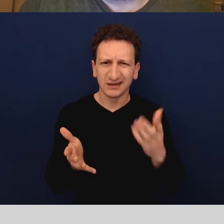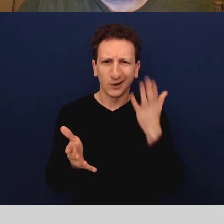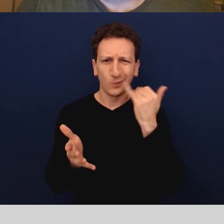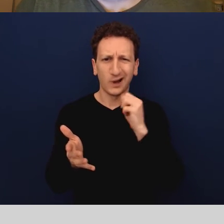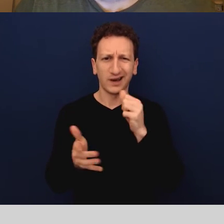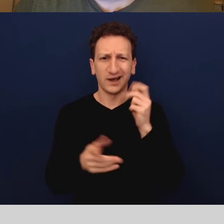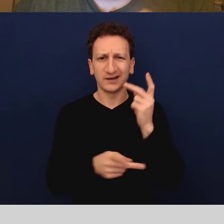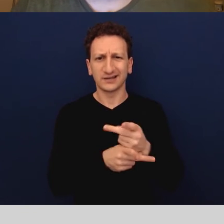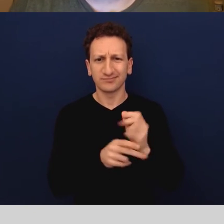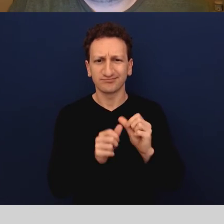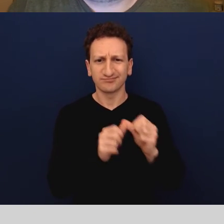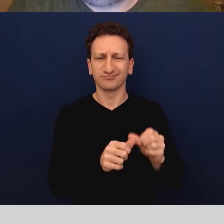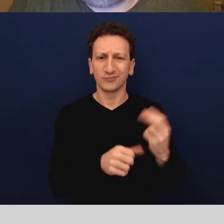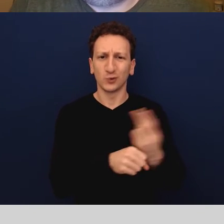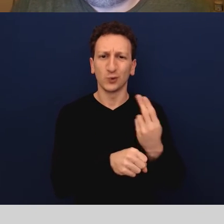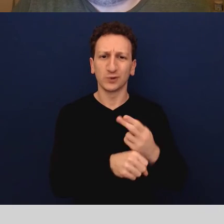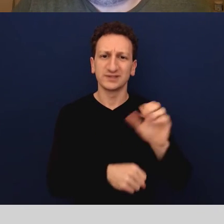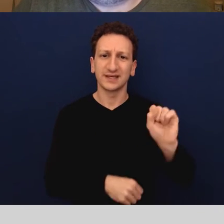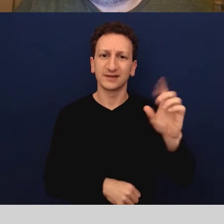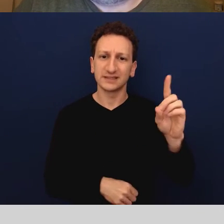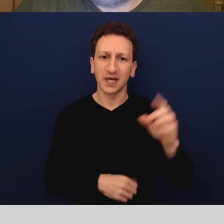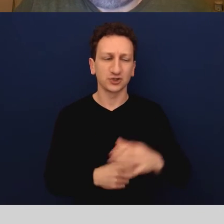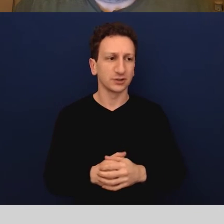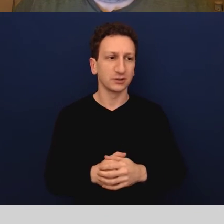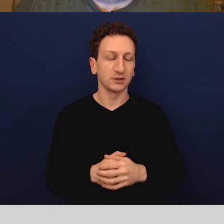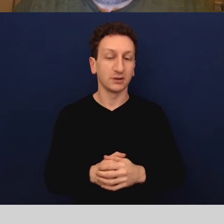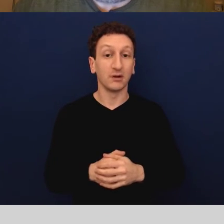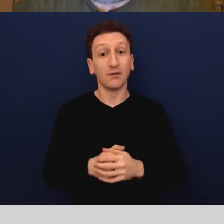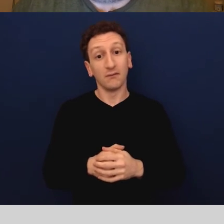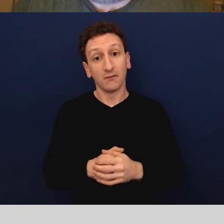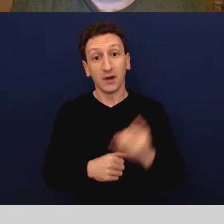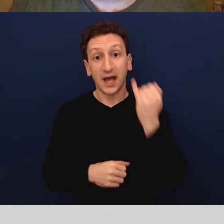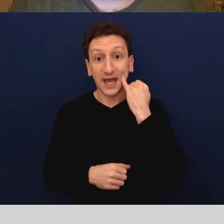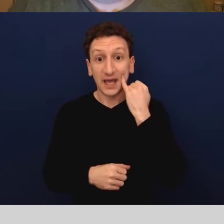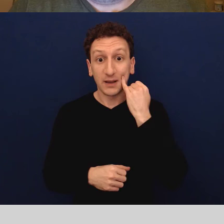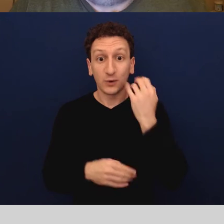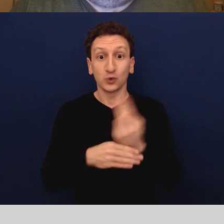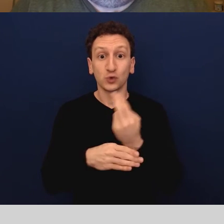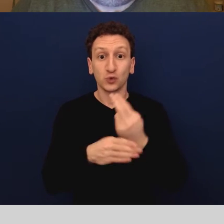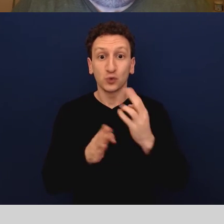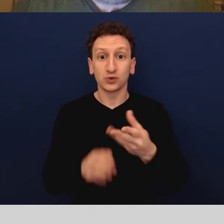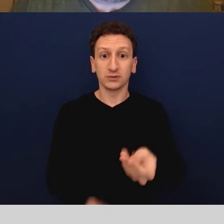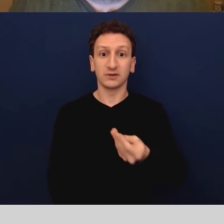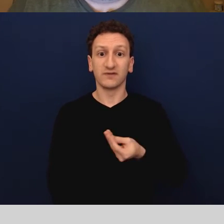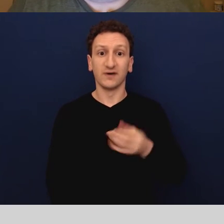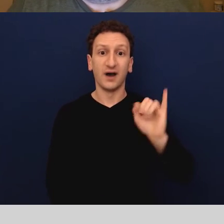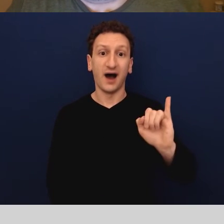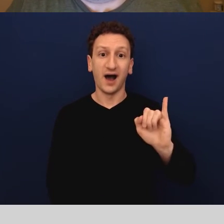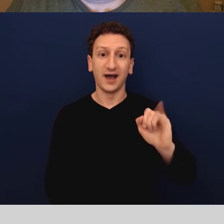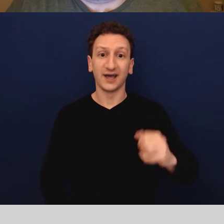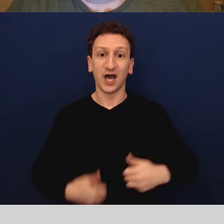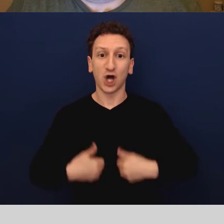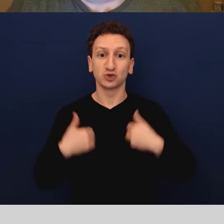So that's dispatch based on the interface now. Well, if we get an addressable, we can guess what we need to do.